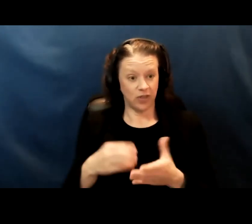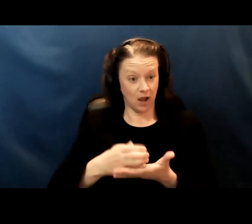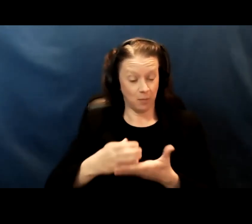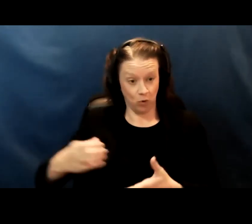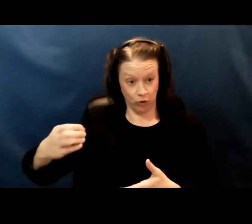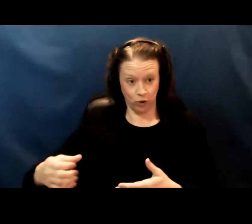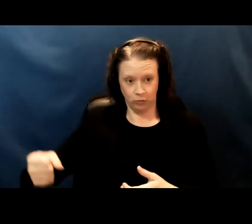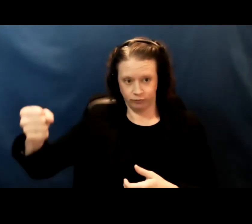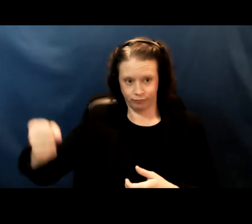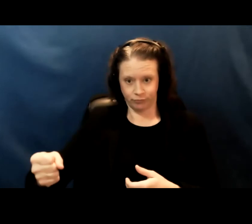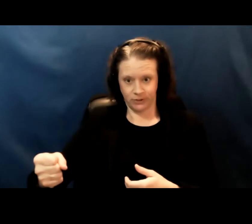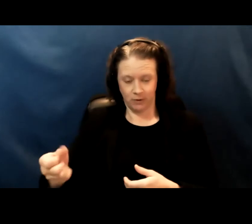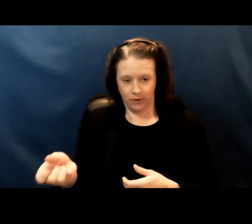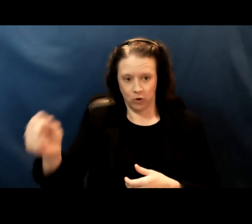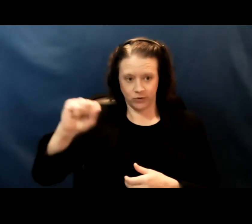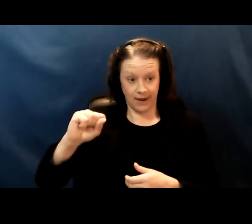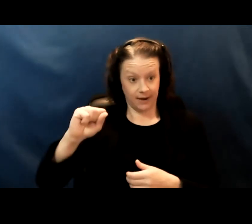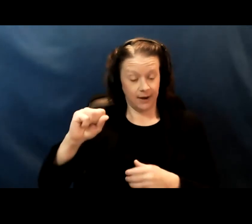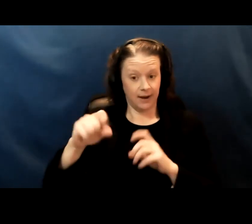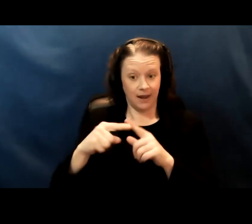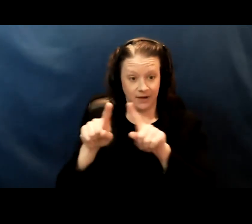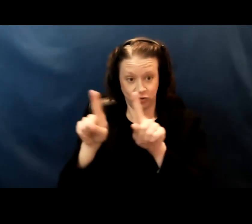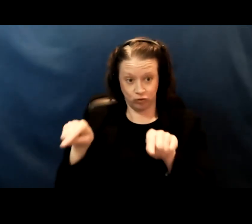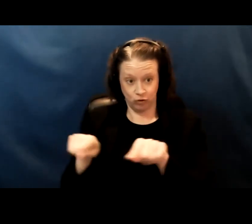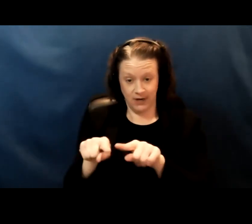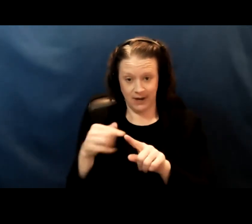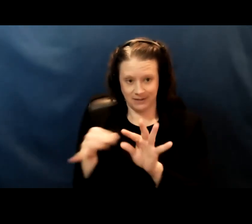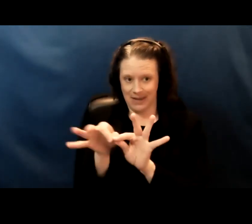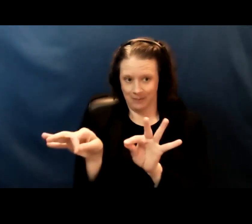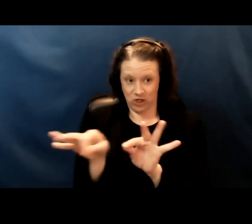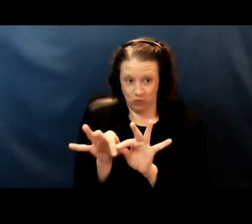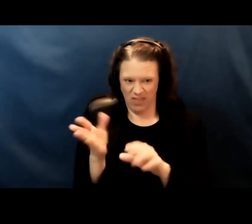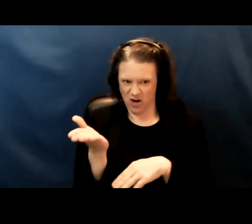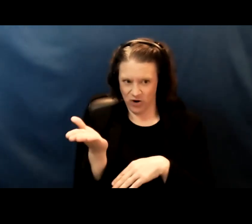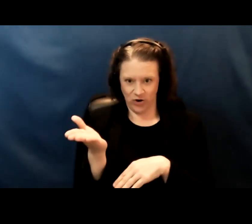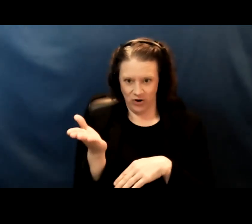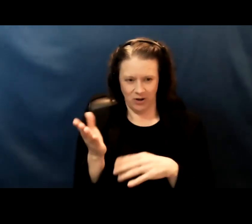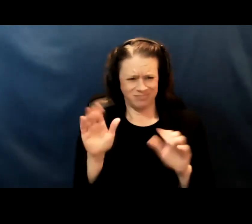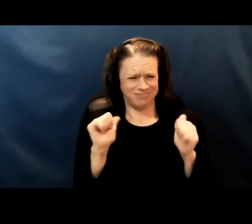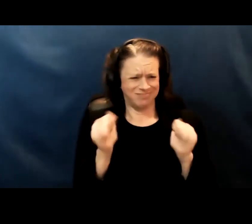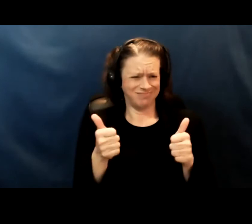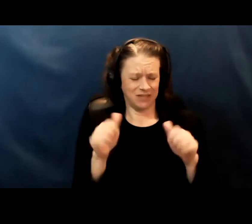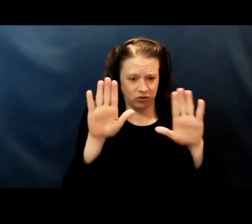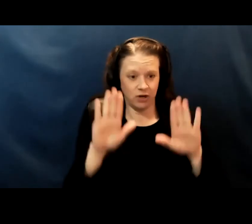a gooseneck and a screen that has all the captioning on it. It's great.